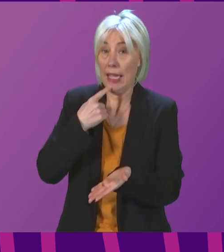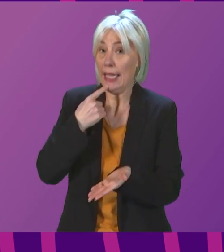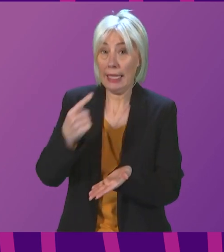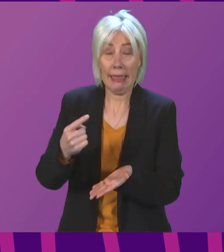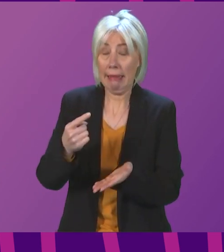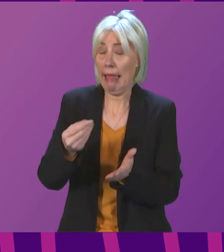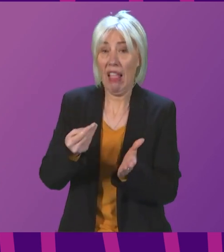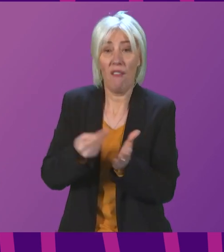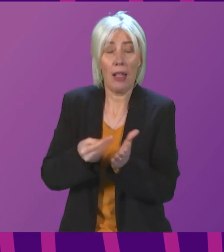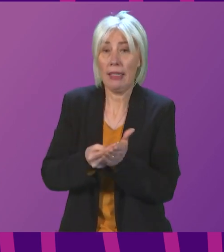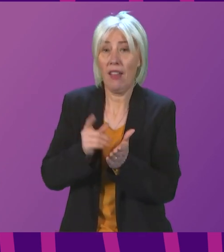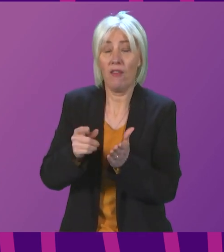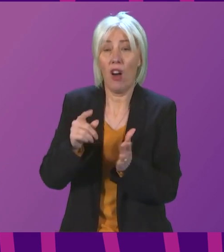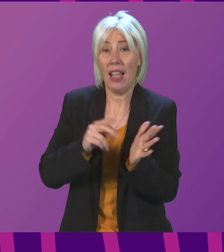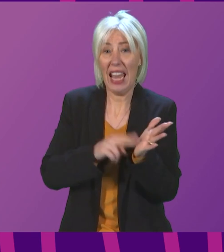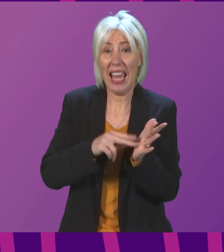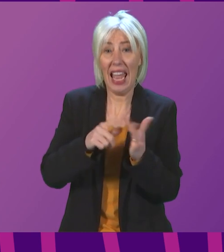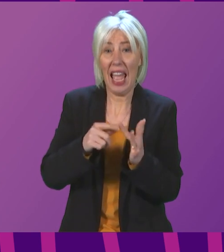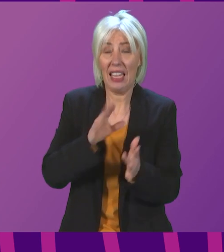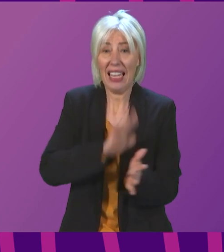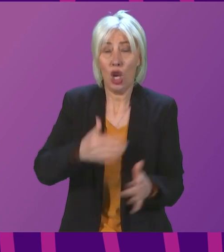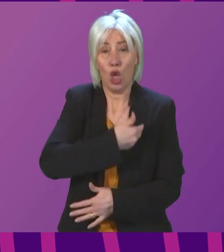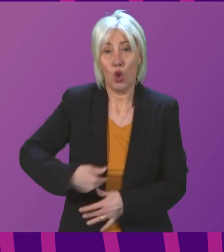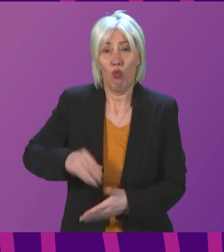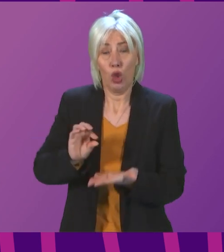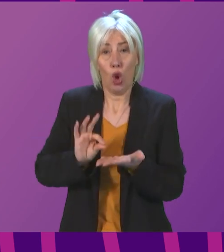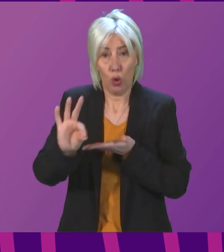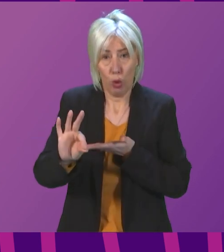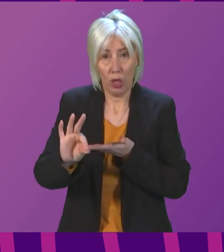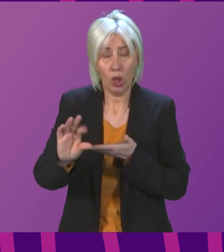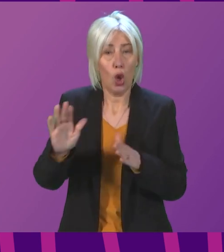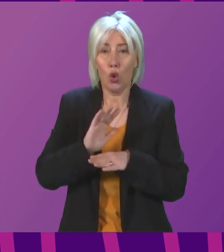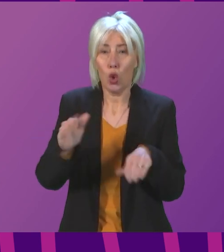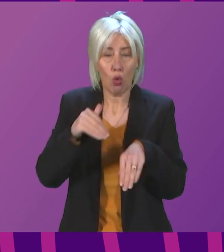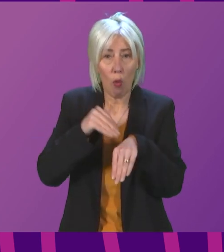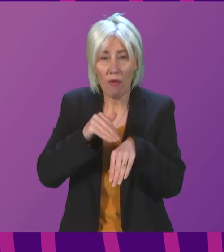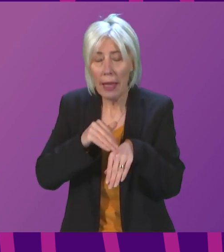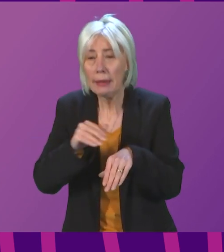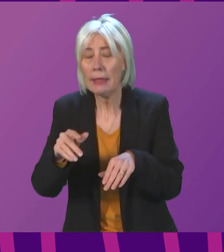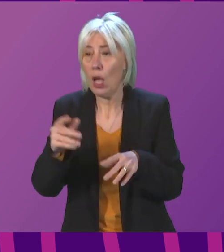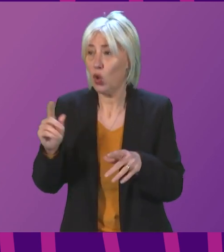funding for national insurance contributions, so there are no identifiable consequentials to pass on.